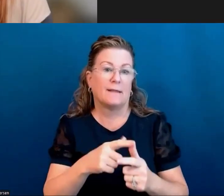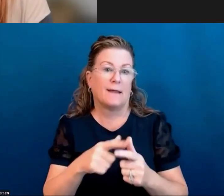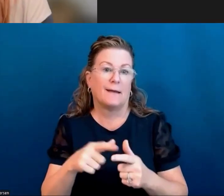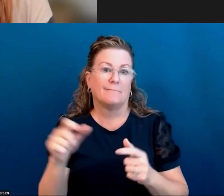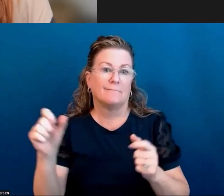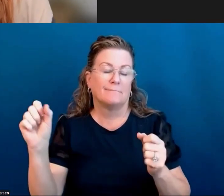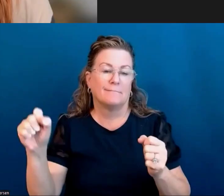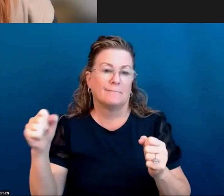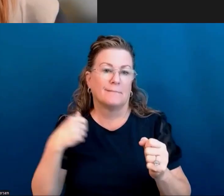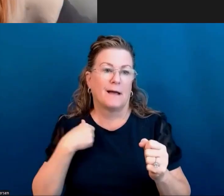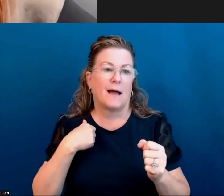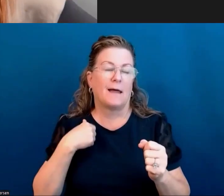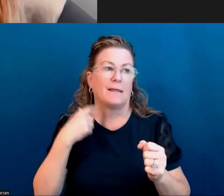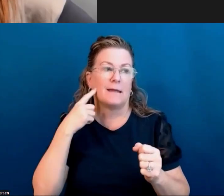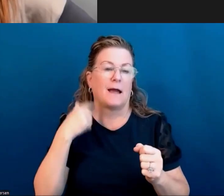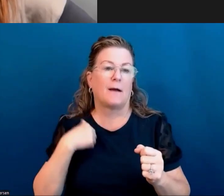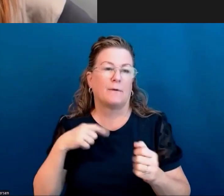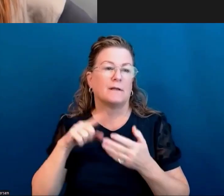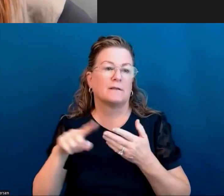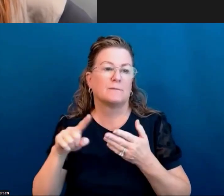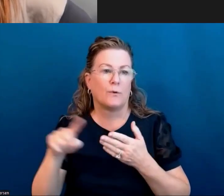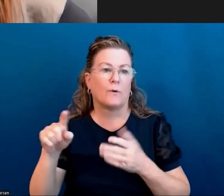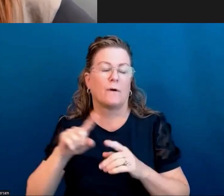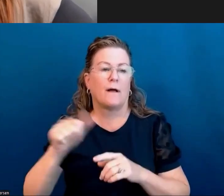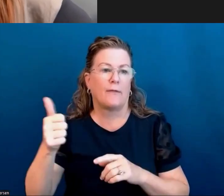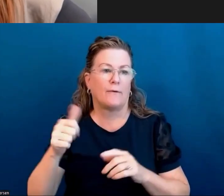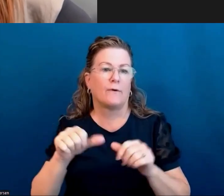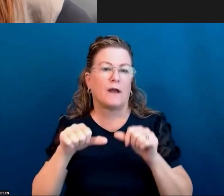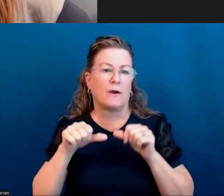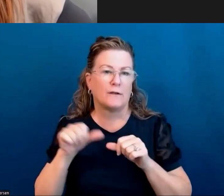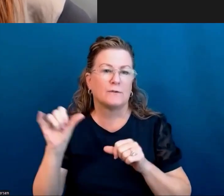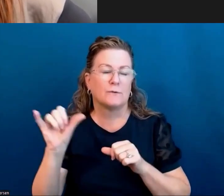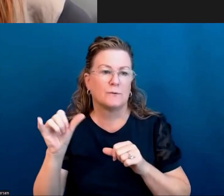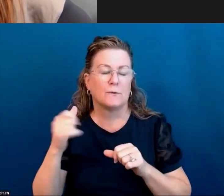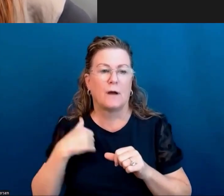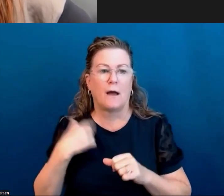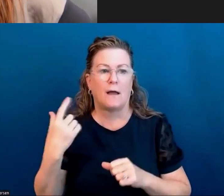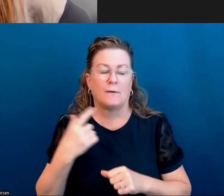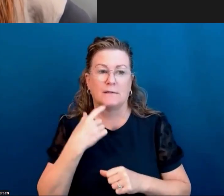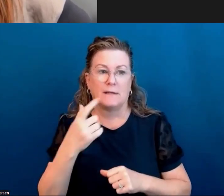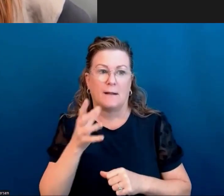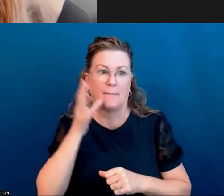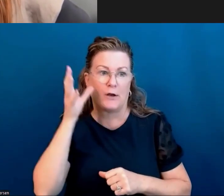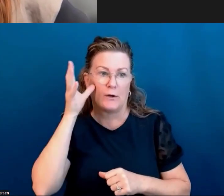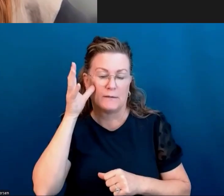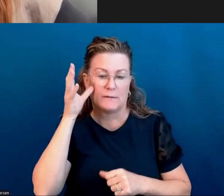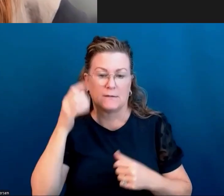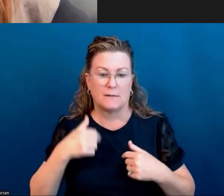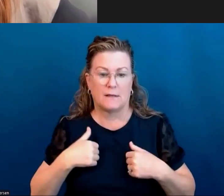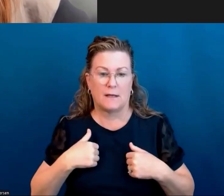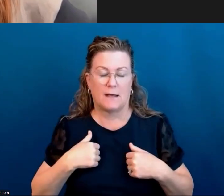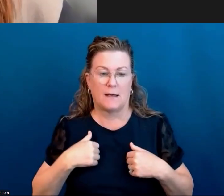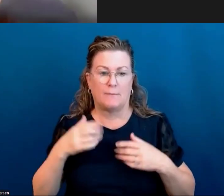explore some of those other areas too. Just to I always tell parents, I'm a person who likes to rule things out, like, I